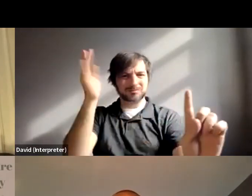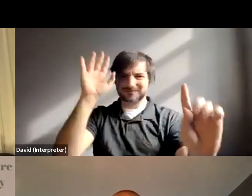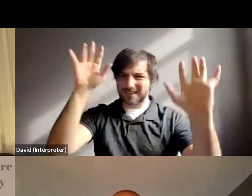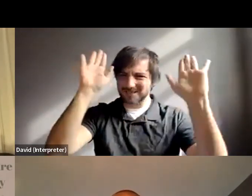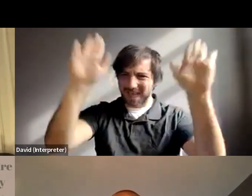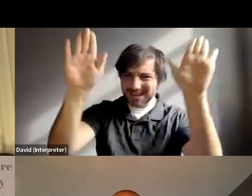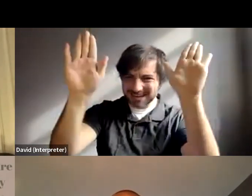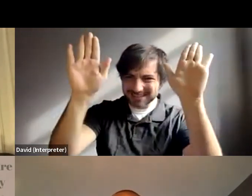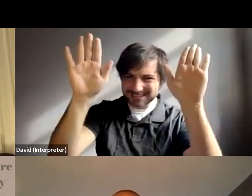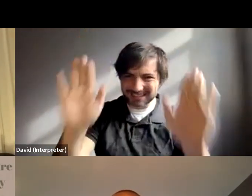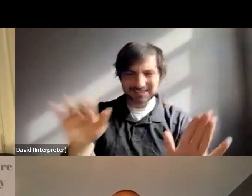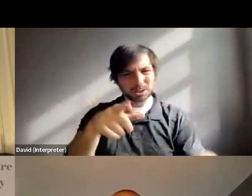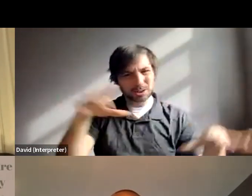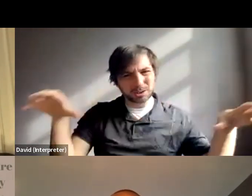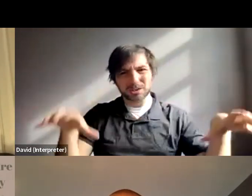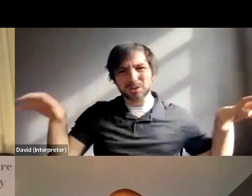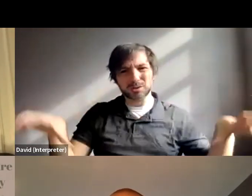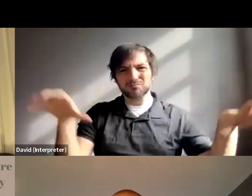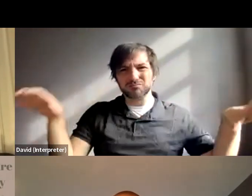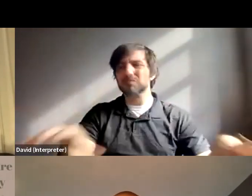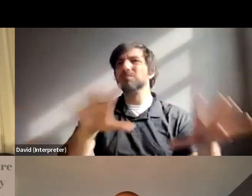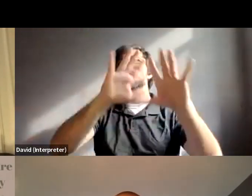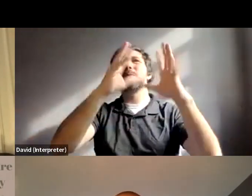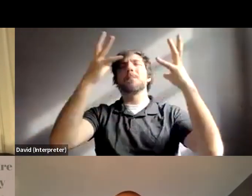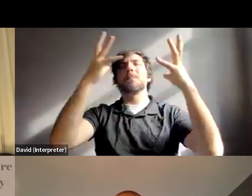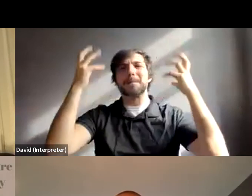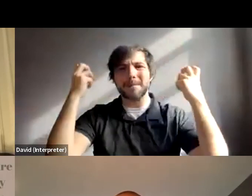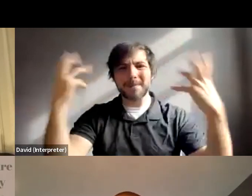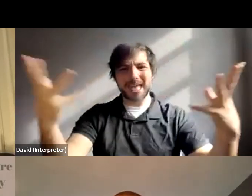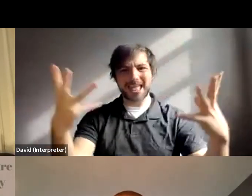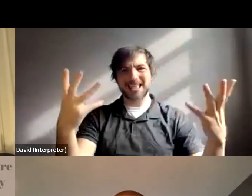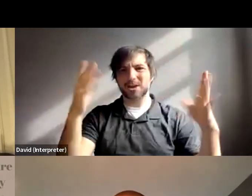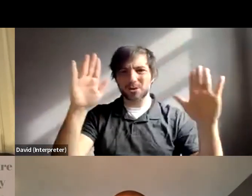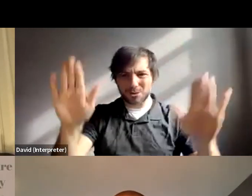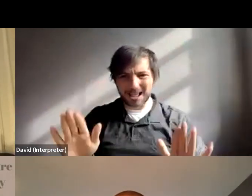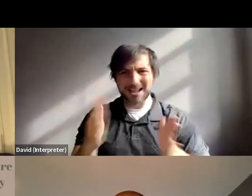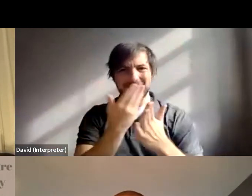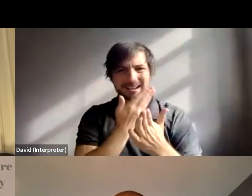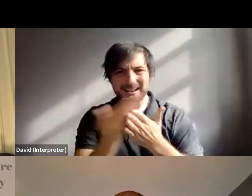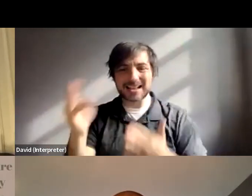You're doing so many great things. The audio description program at MindsEye has, I know